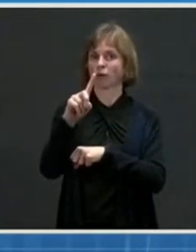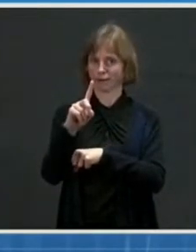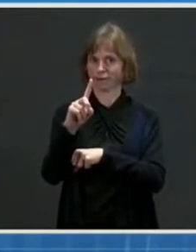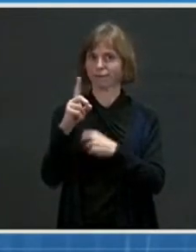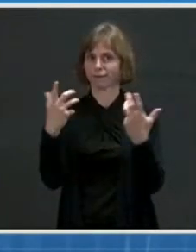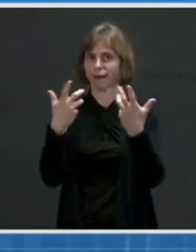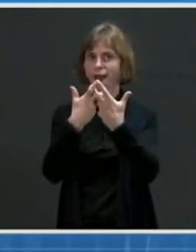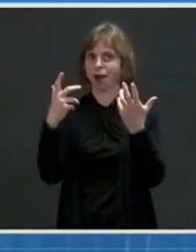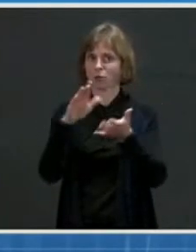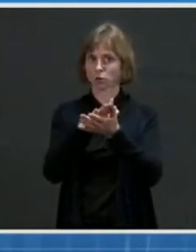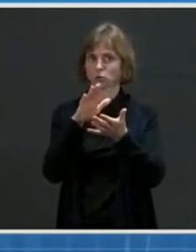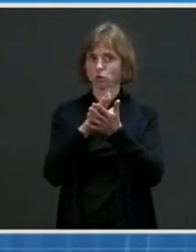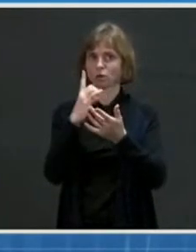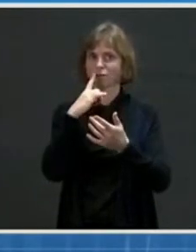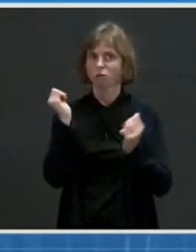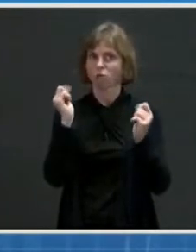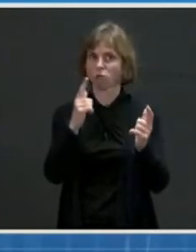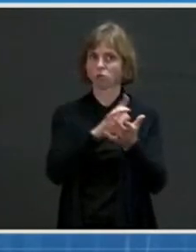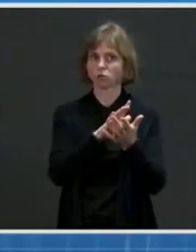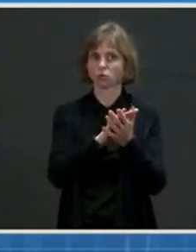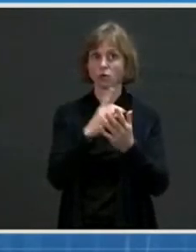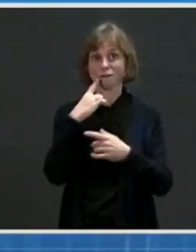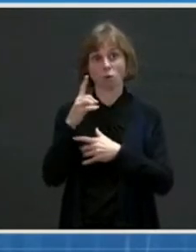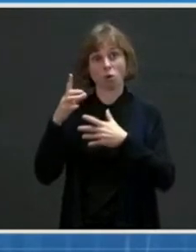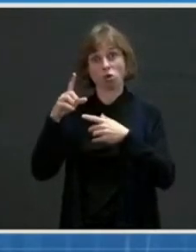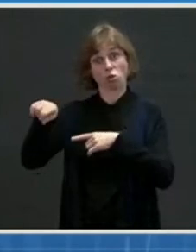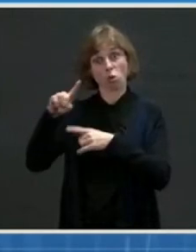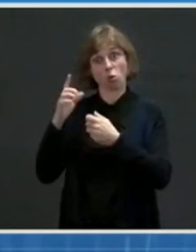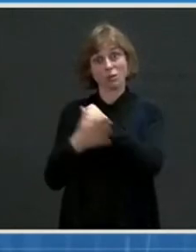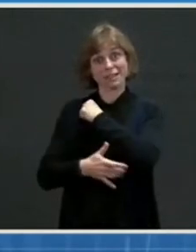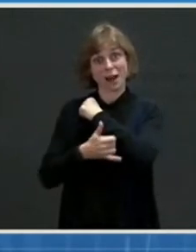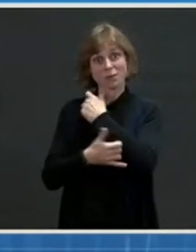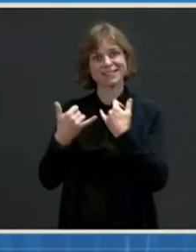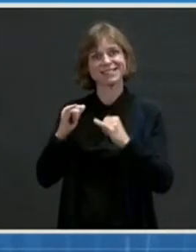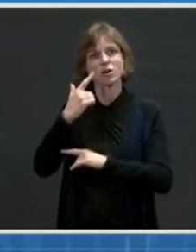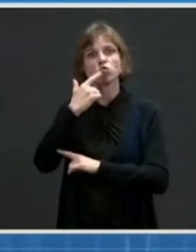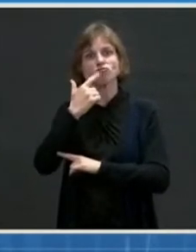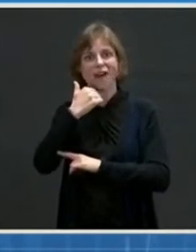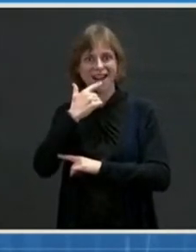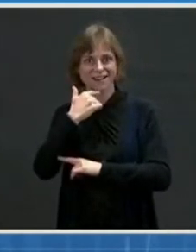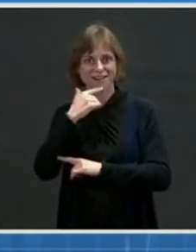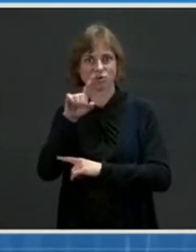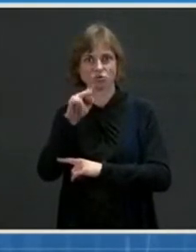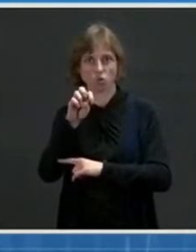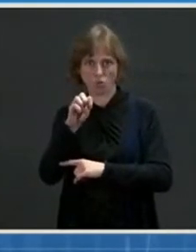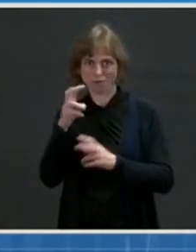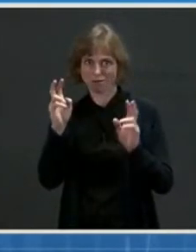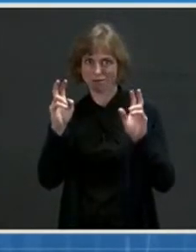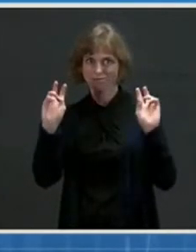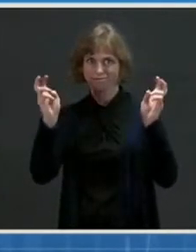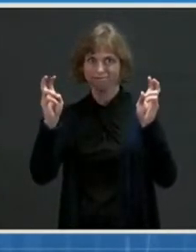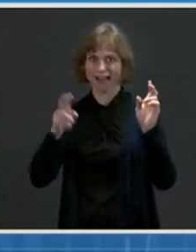LEARNING OR REDUCED IN-PERSON ATTENDANCE FOR ALL K THROUGH 12 SCHOOLS. FOR THE 60% OF COUNTIES THAT